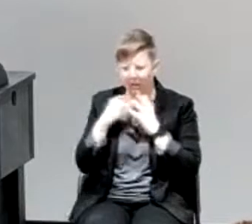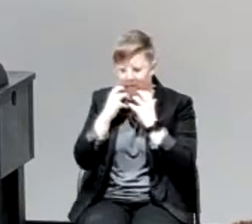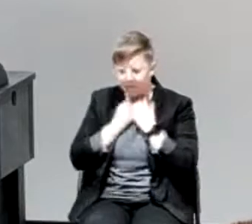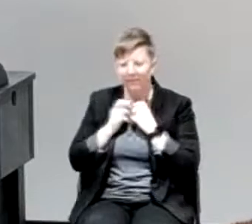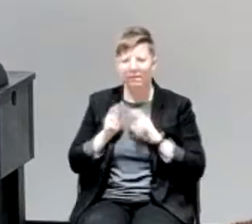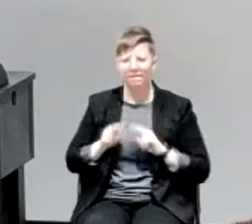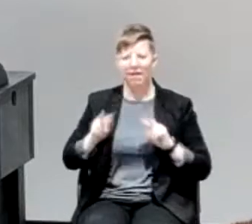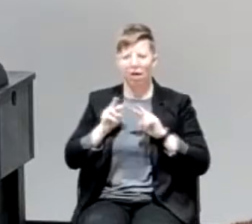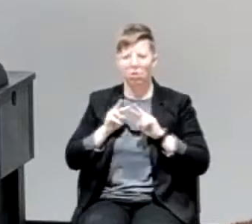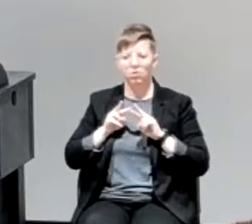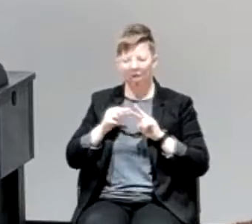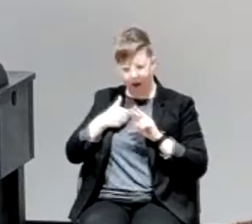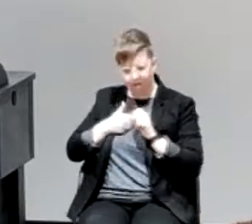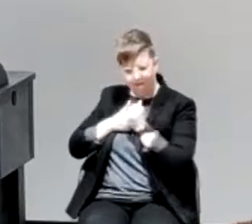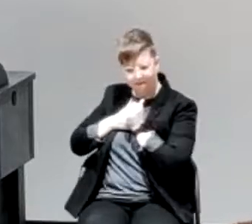and open minded and sort of living